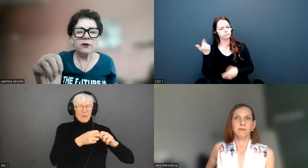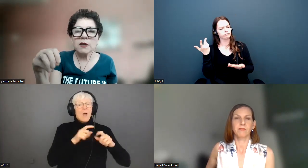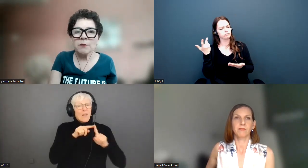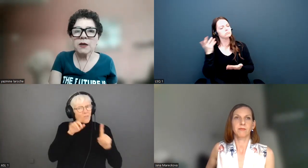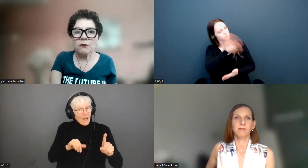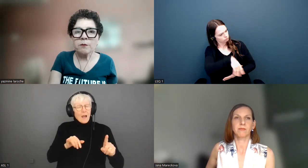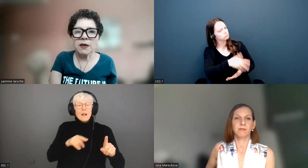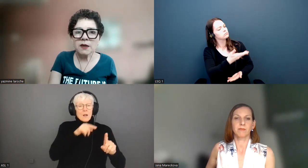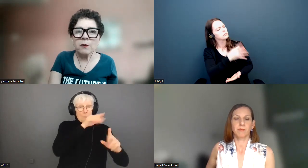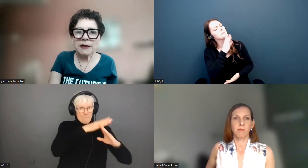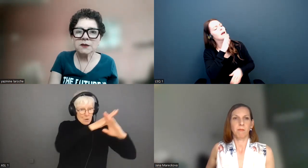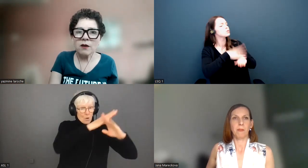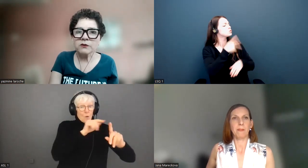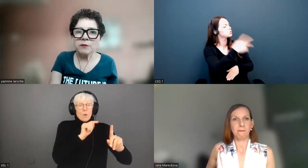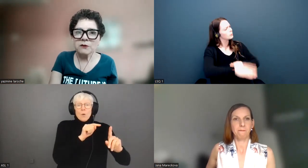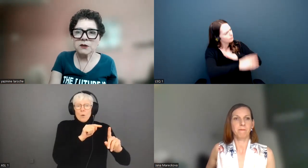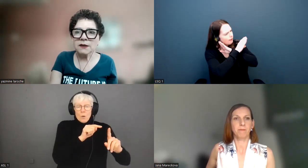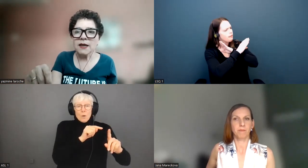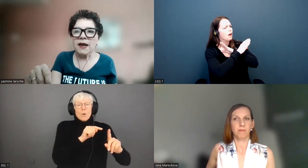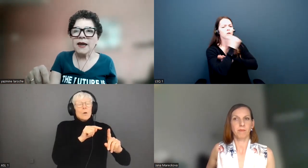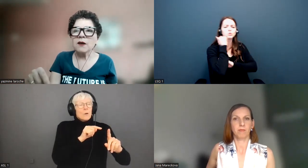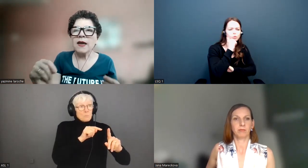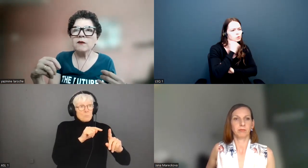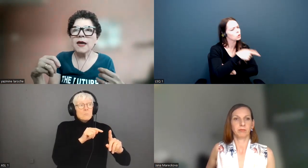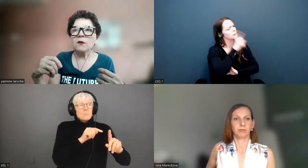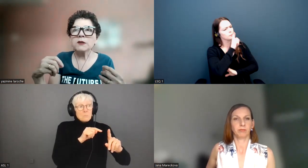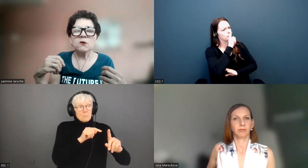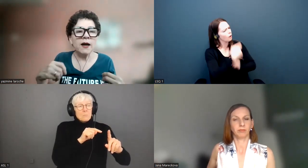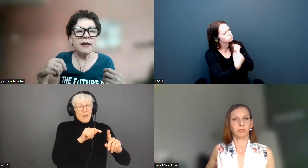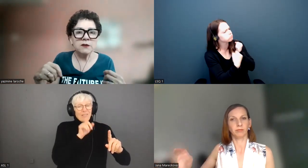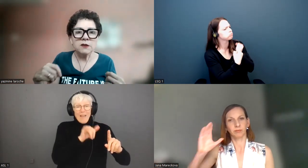that are keeping you from making your best contribution and and and what do I need to